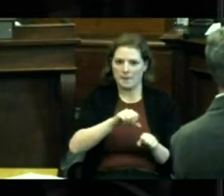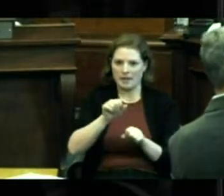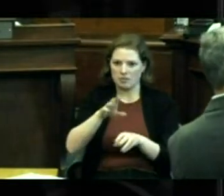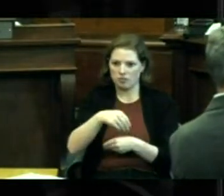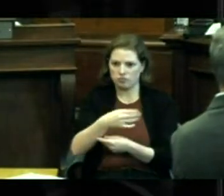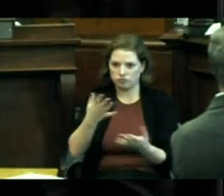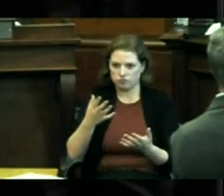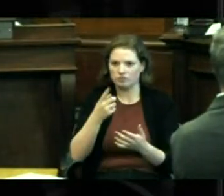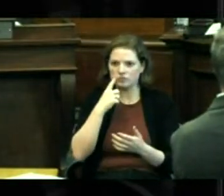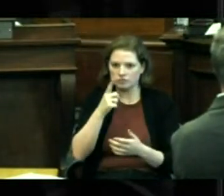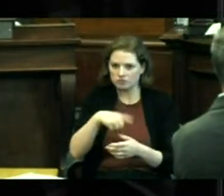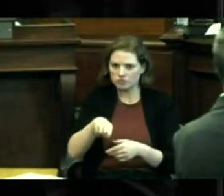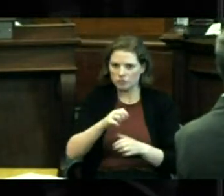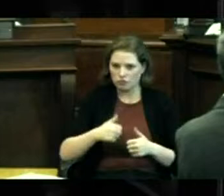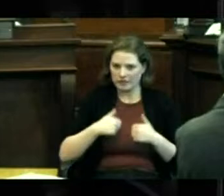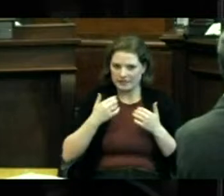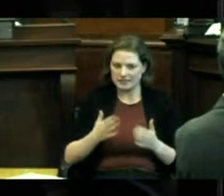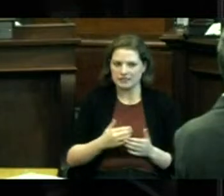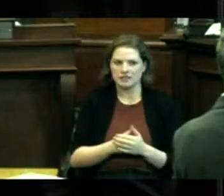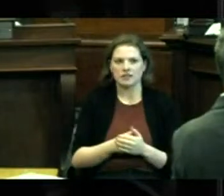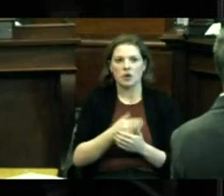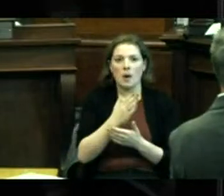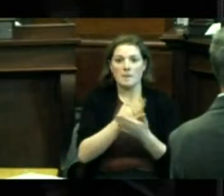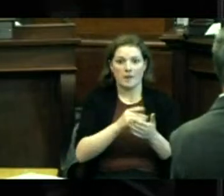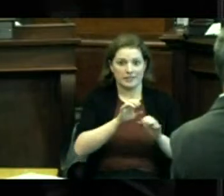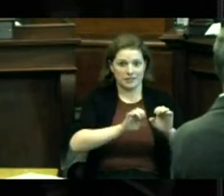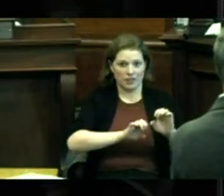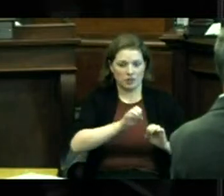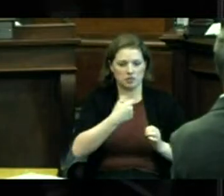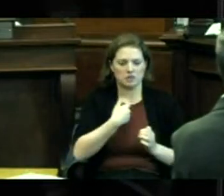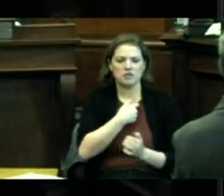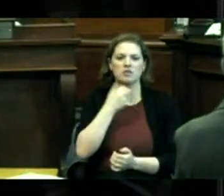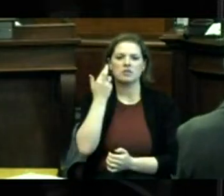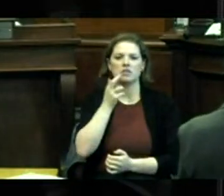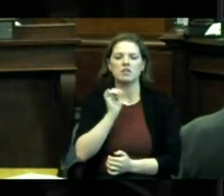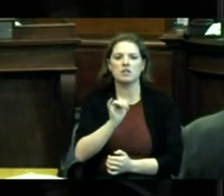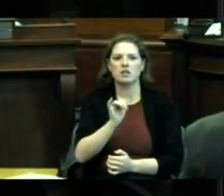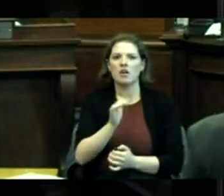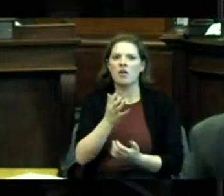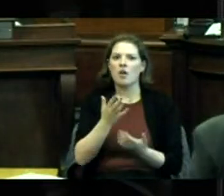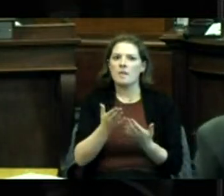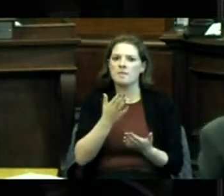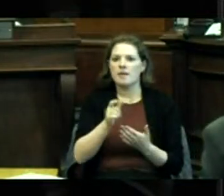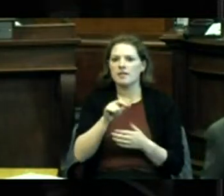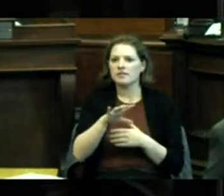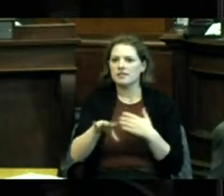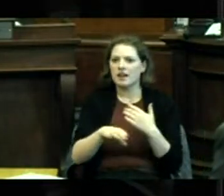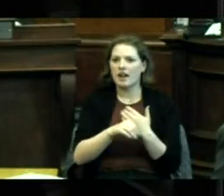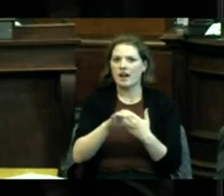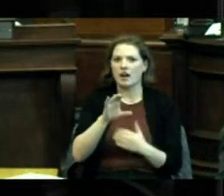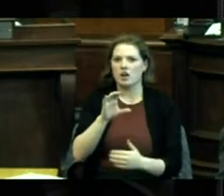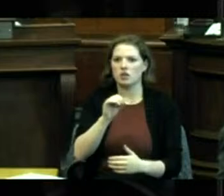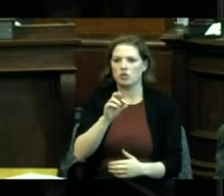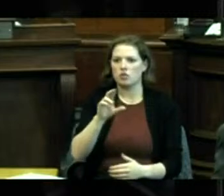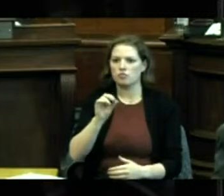we could be in compliance and make sure we were providing people with the best water possible. And as part of that